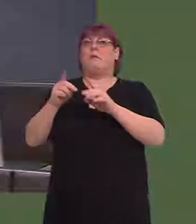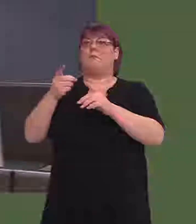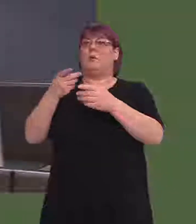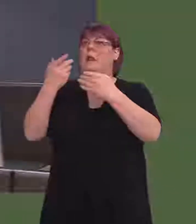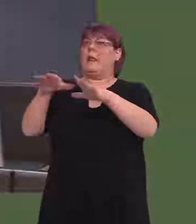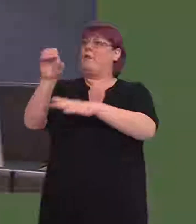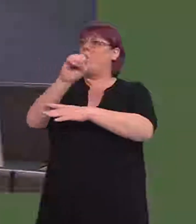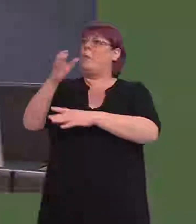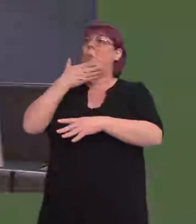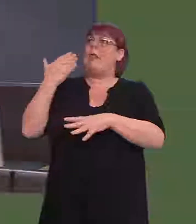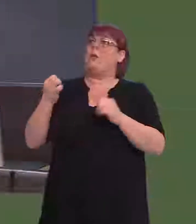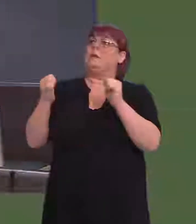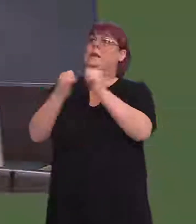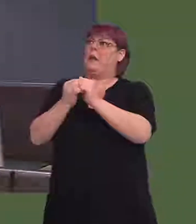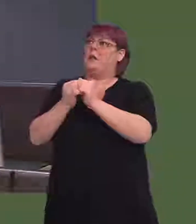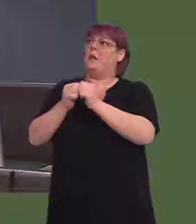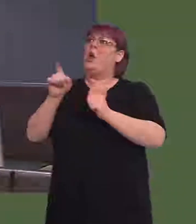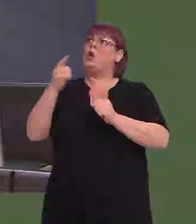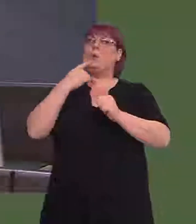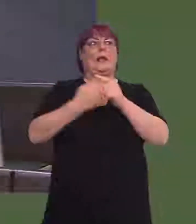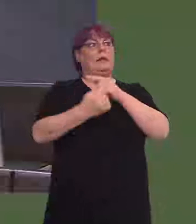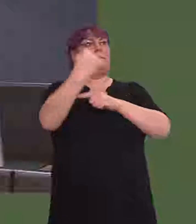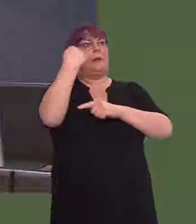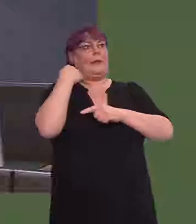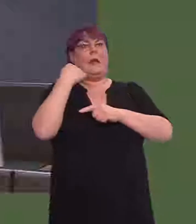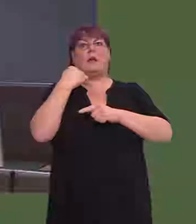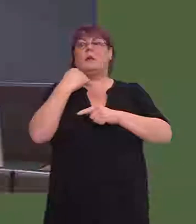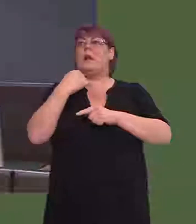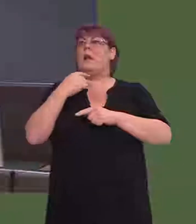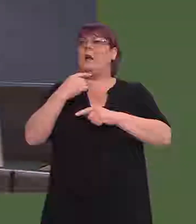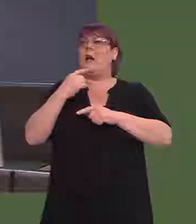You said then, and I quoteóand you've just said it again: 'there is no mitigation for no deal.